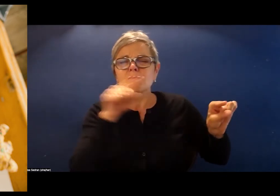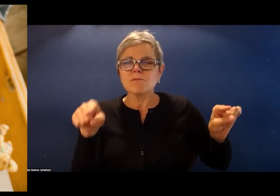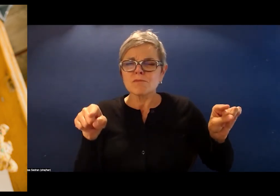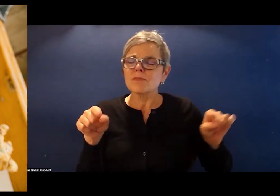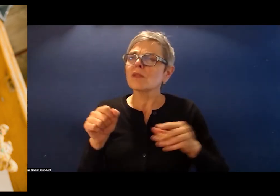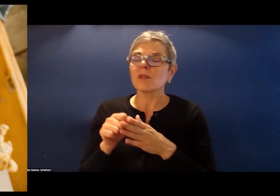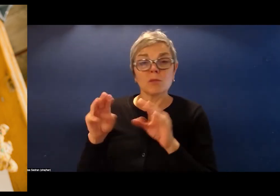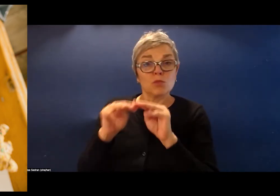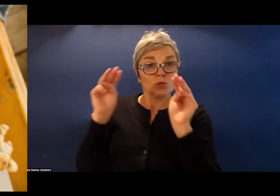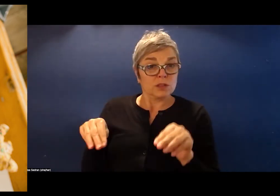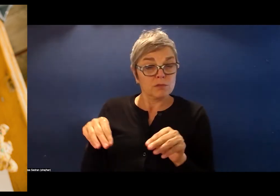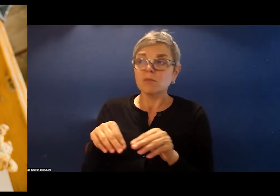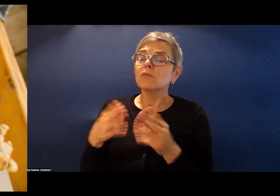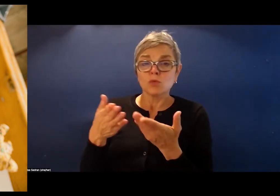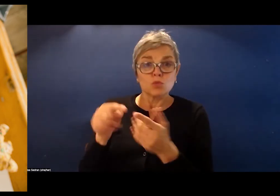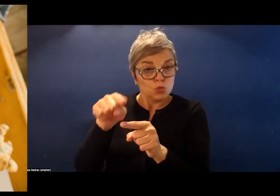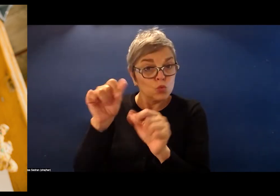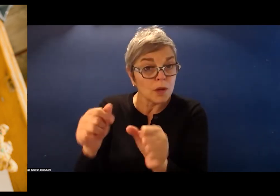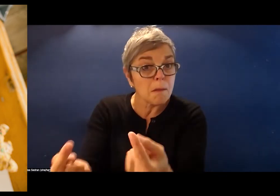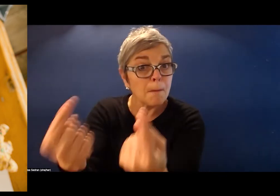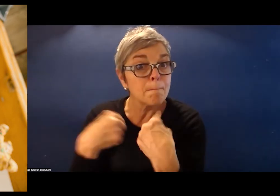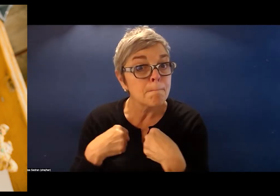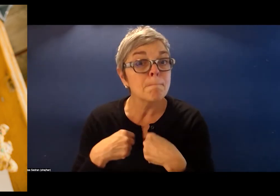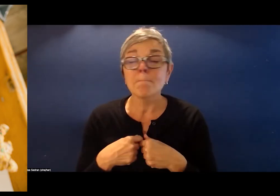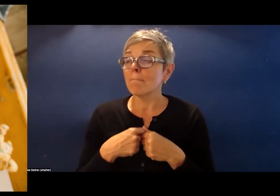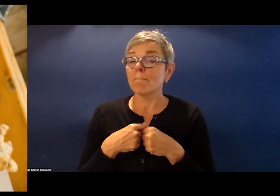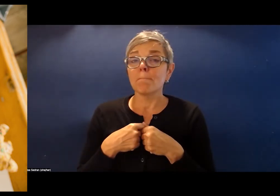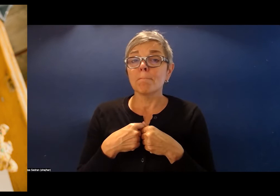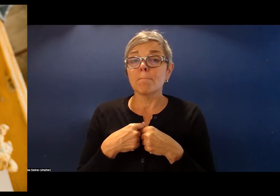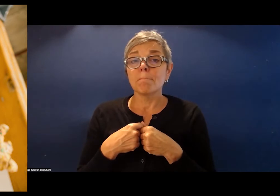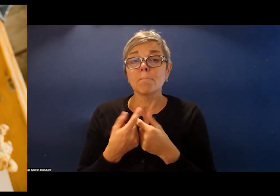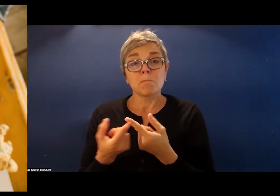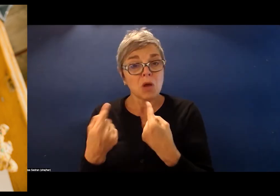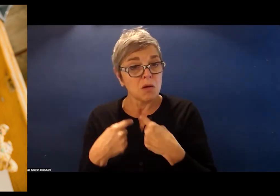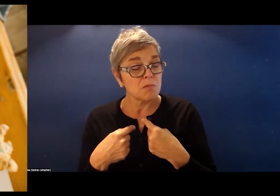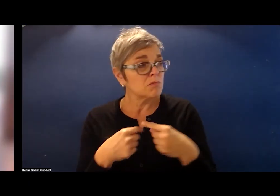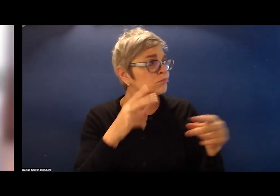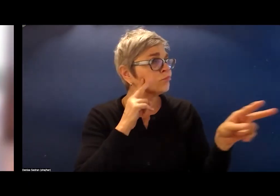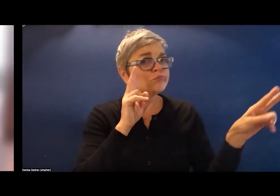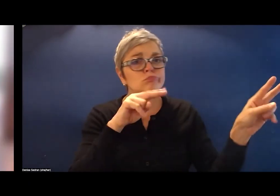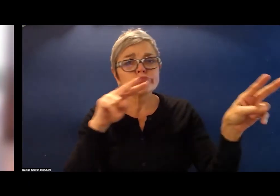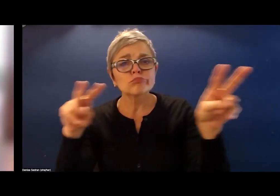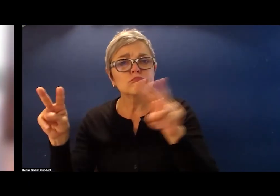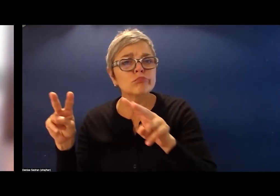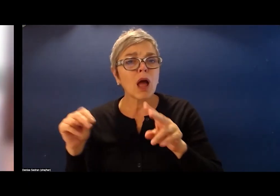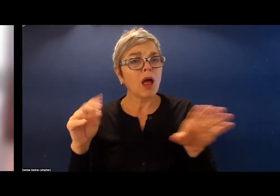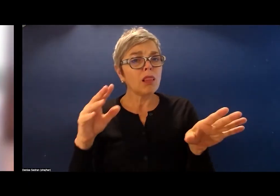and leave the museum with your own opinions about what you've seen. That if you didn't like it, it's not a failure.